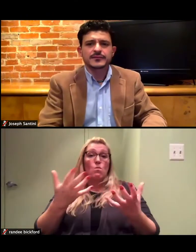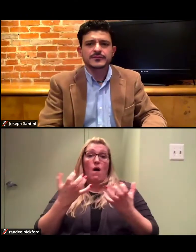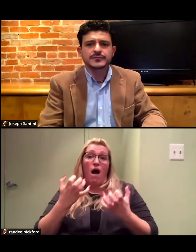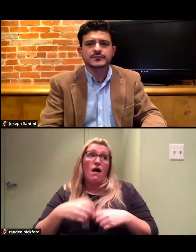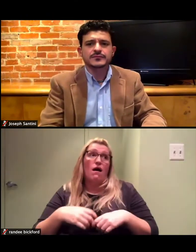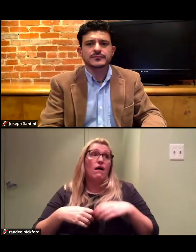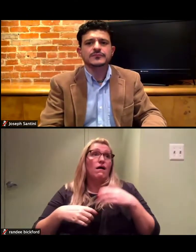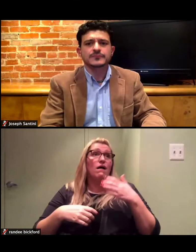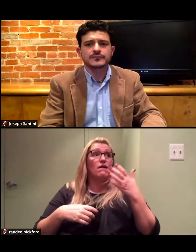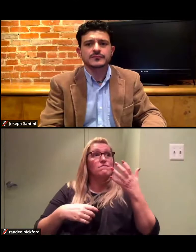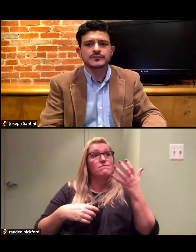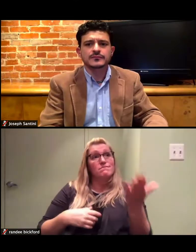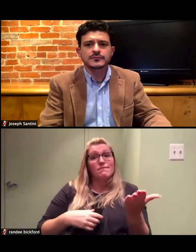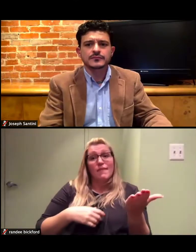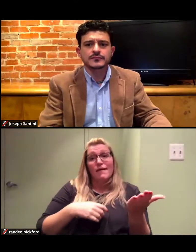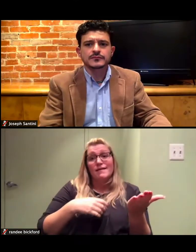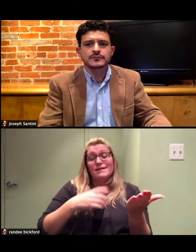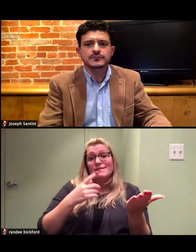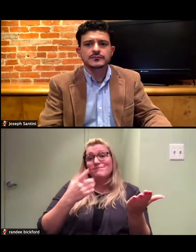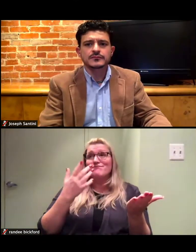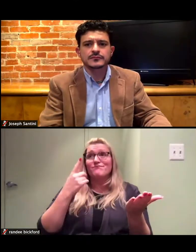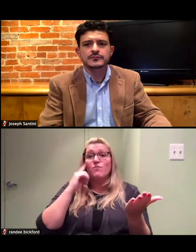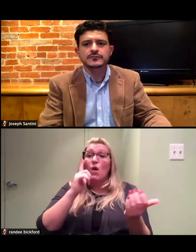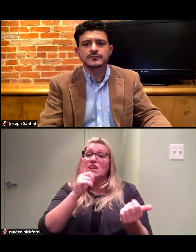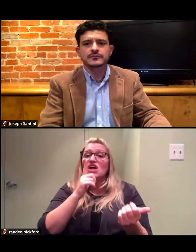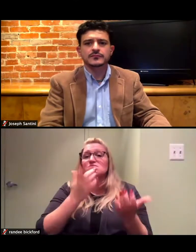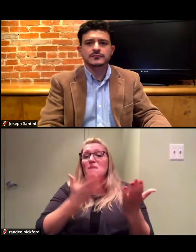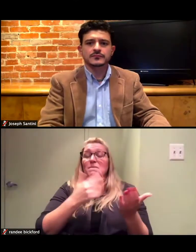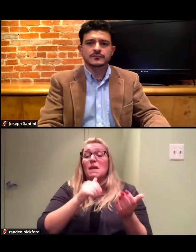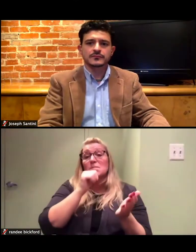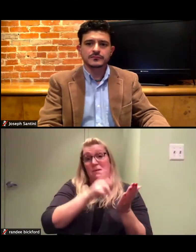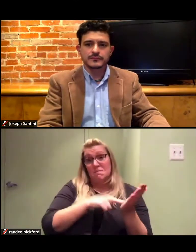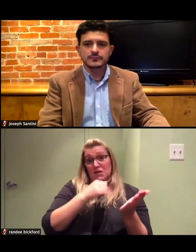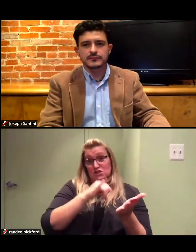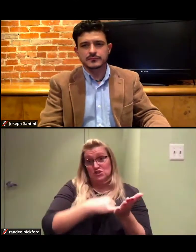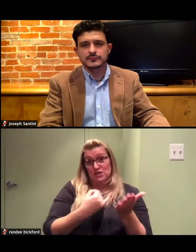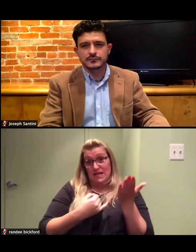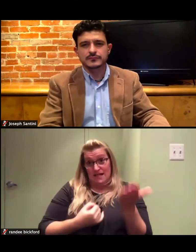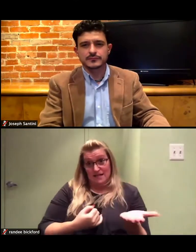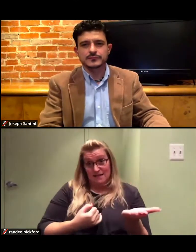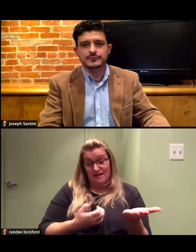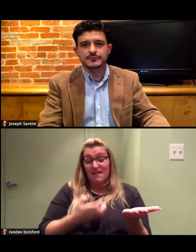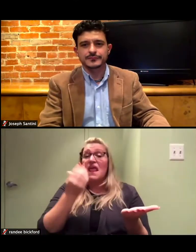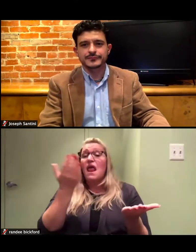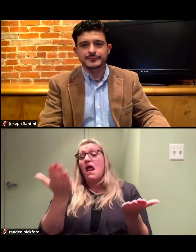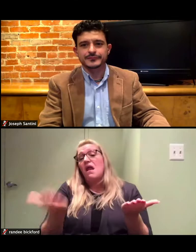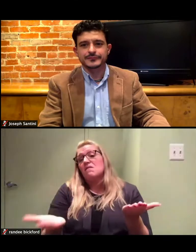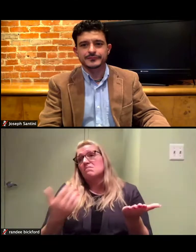We wanna give them choices because for lunch they may want peanut butter